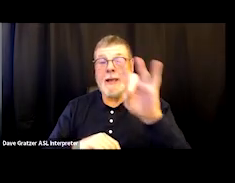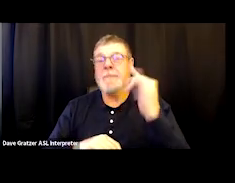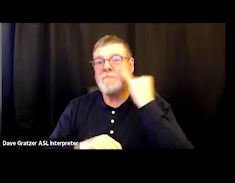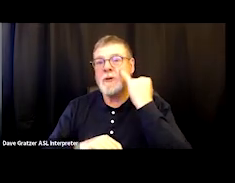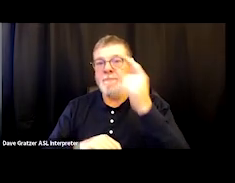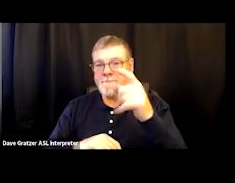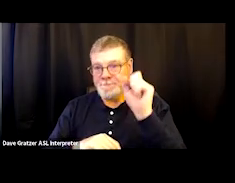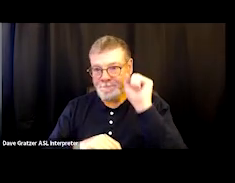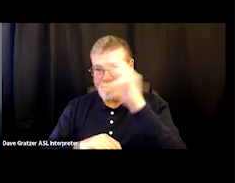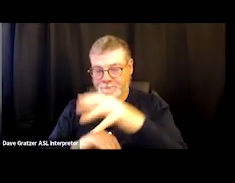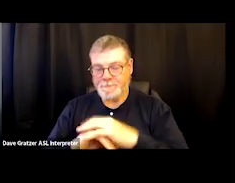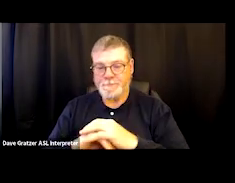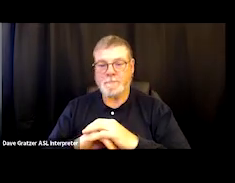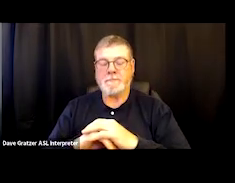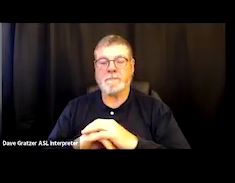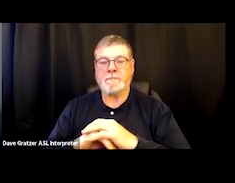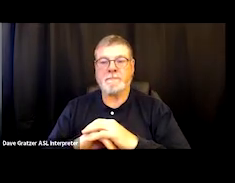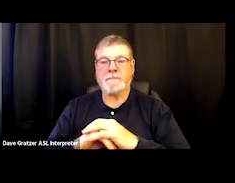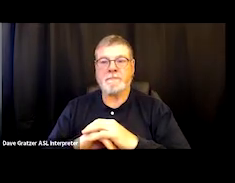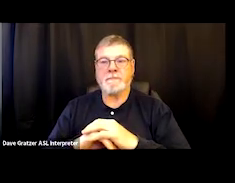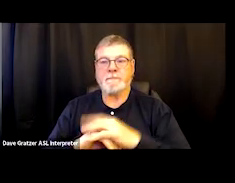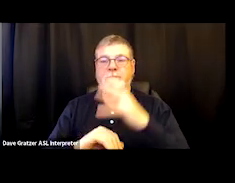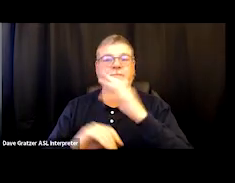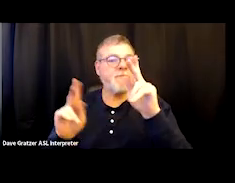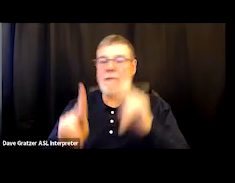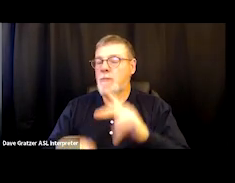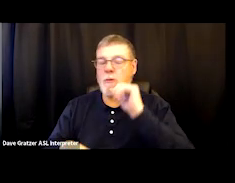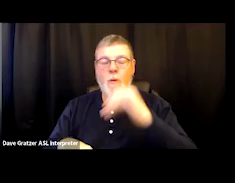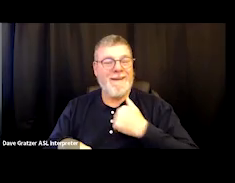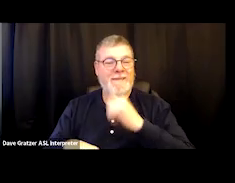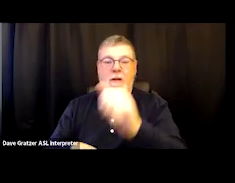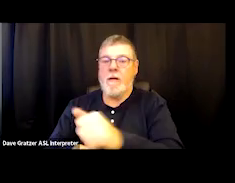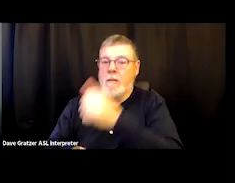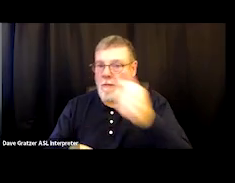and you found out that the person doesn't have a pending SSI or SSDI claim,